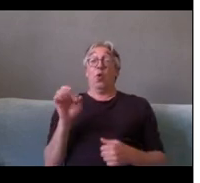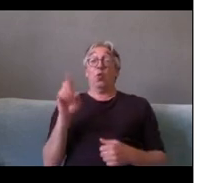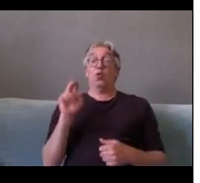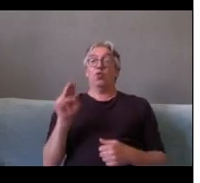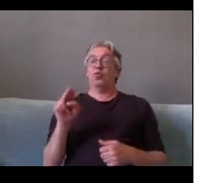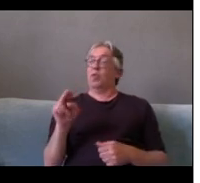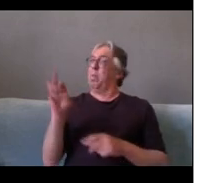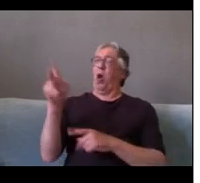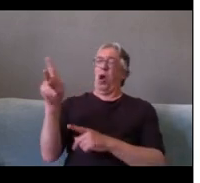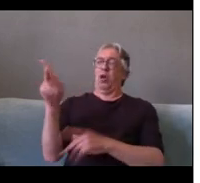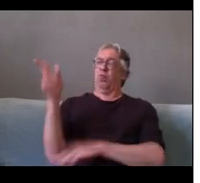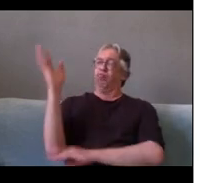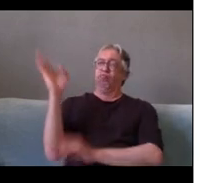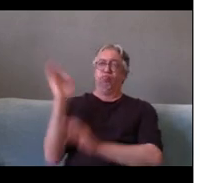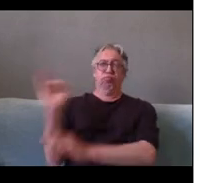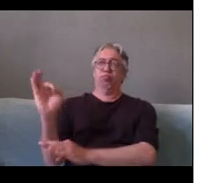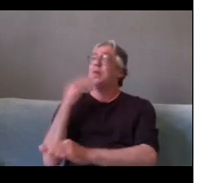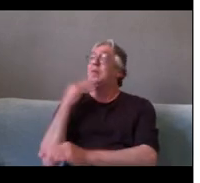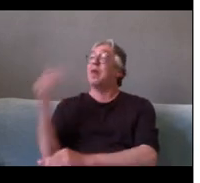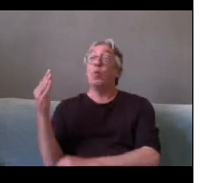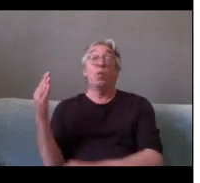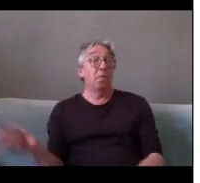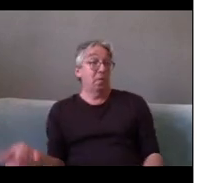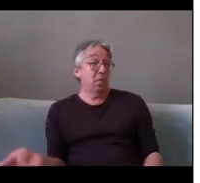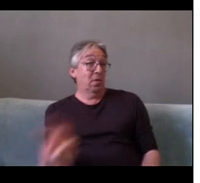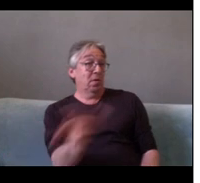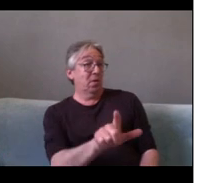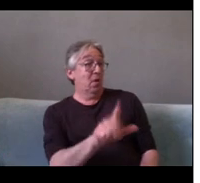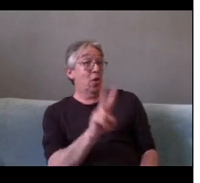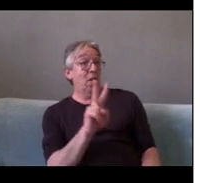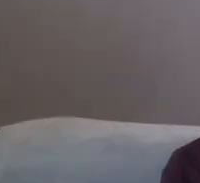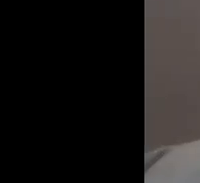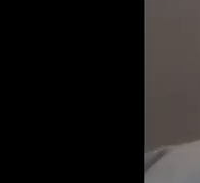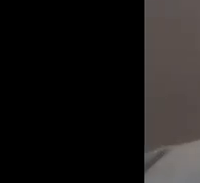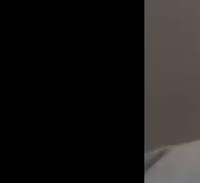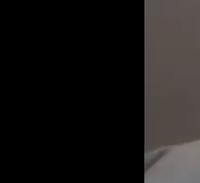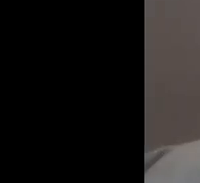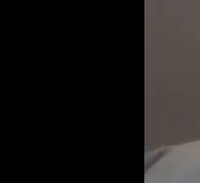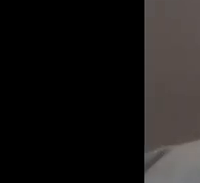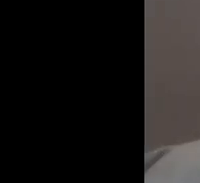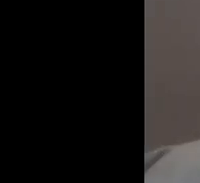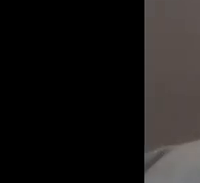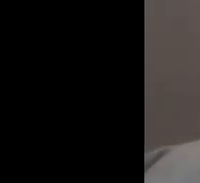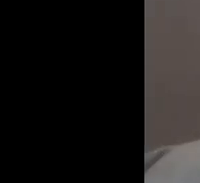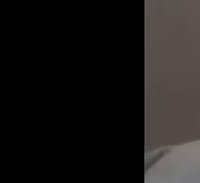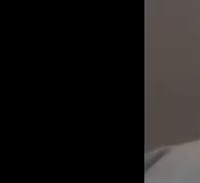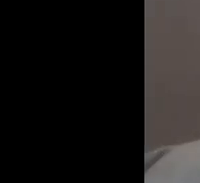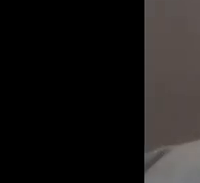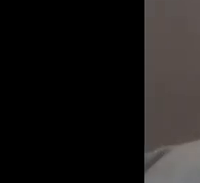I maybe ask Valentina then if my colleague can give you the floor